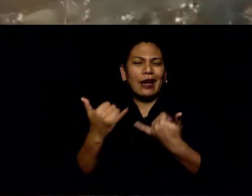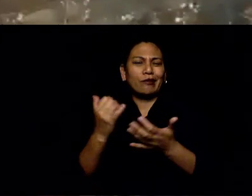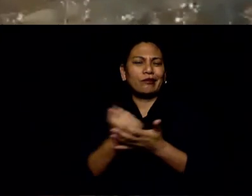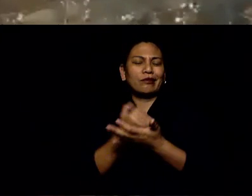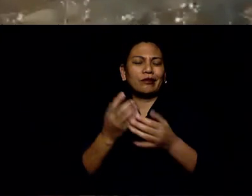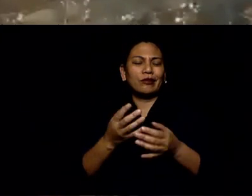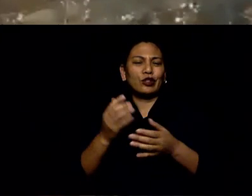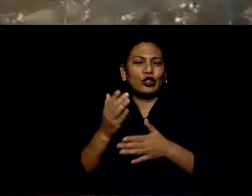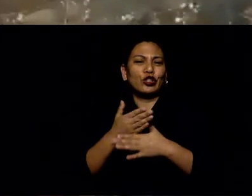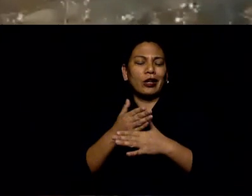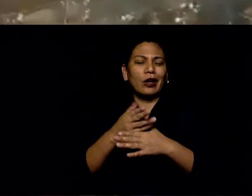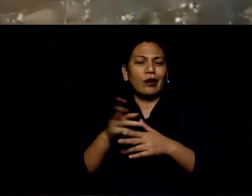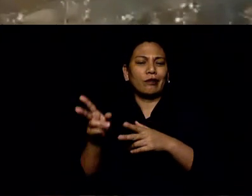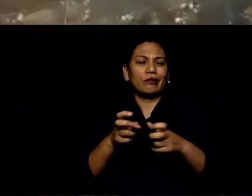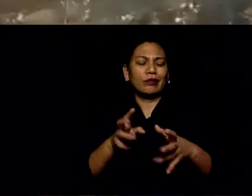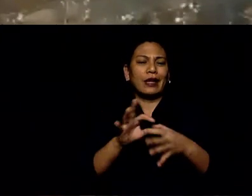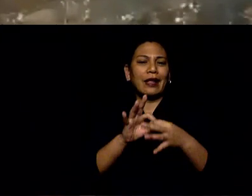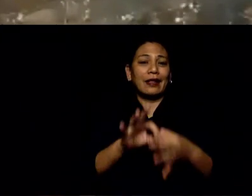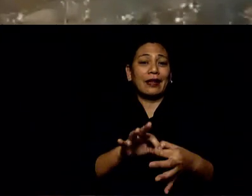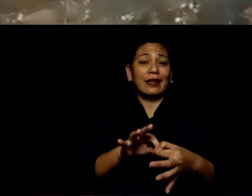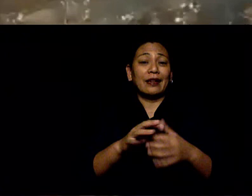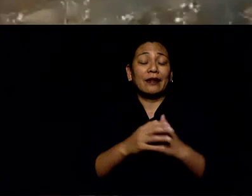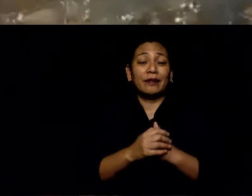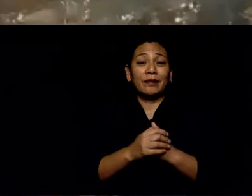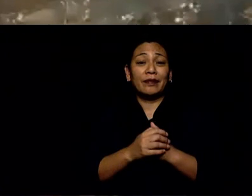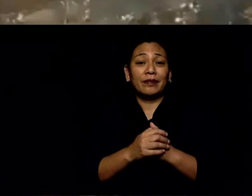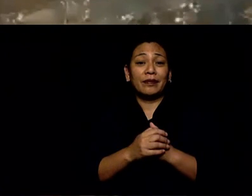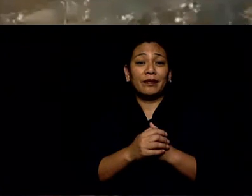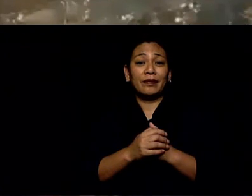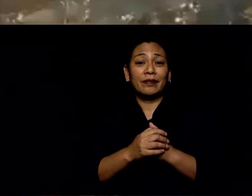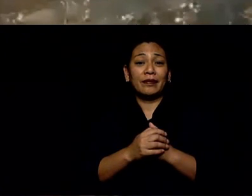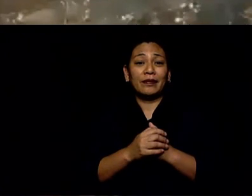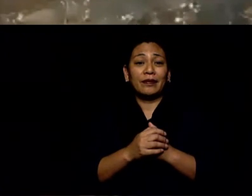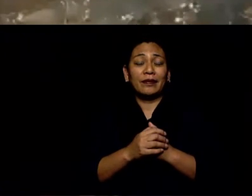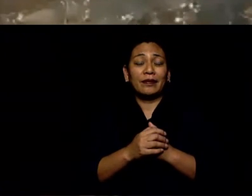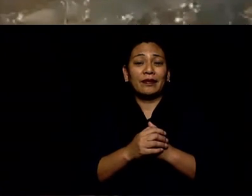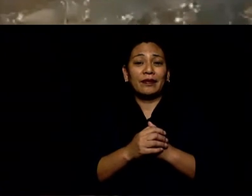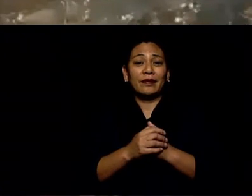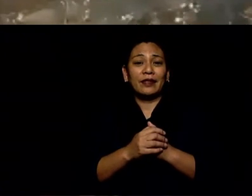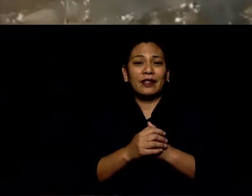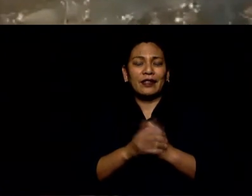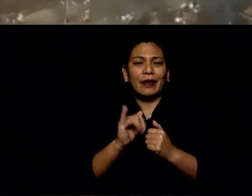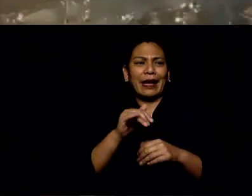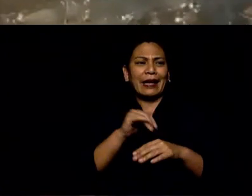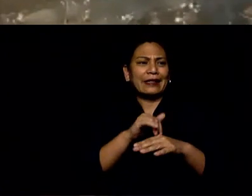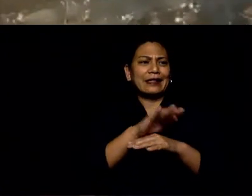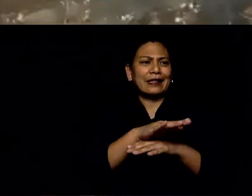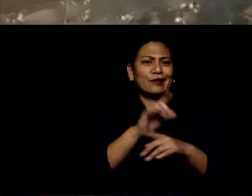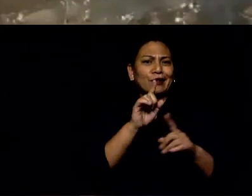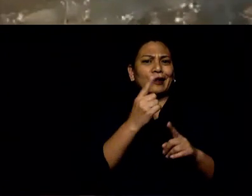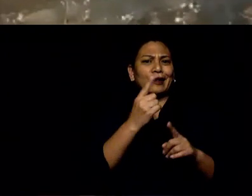So maybe at the end, I just sent that privately apparently.